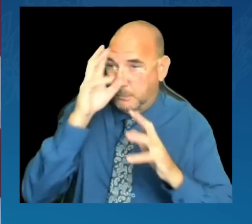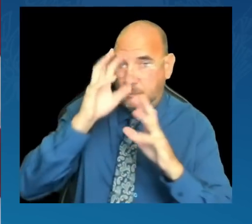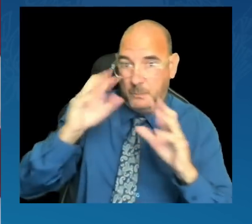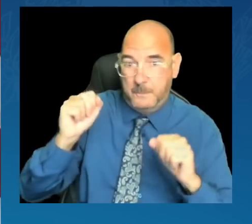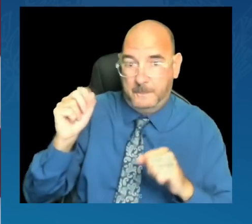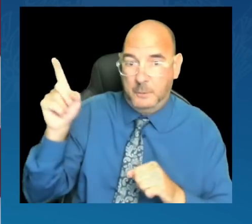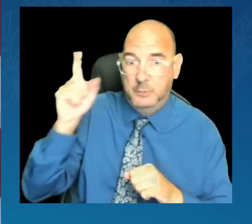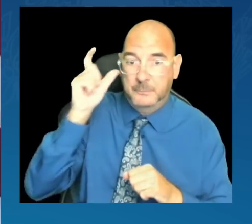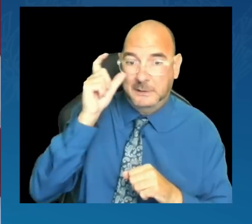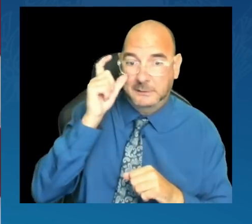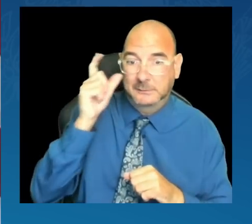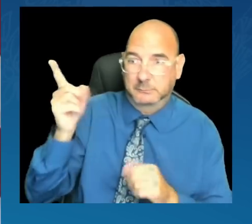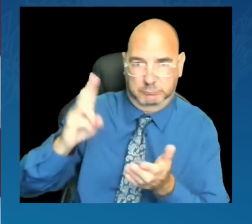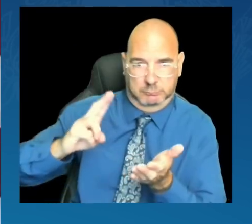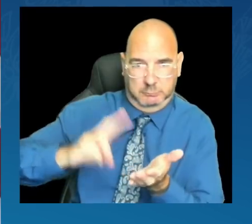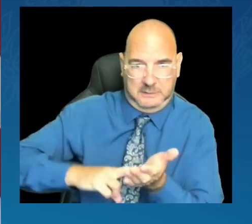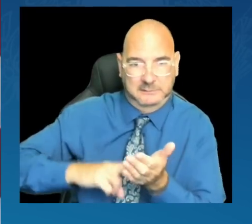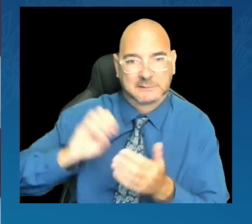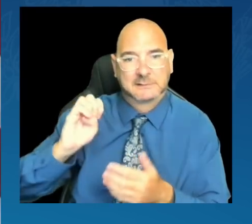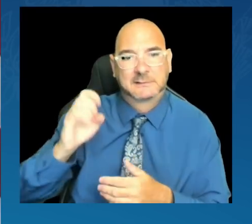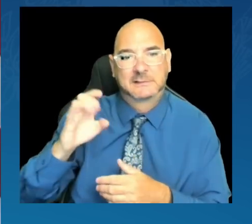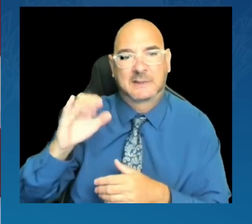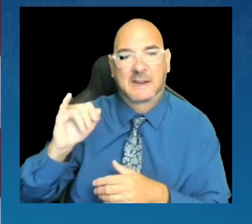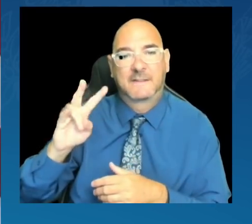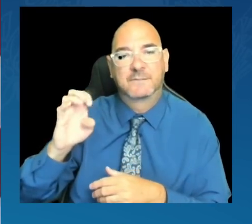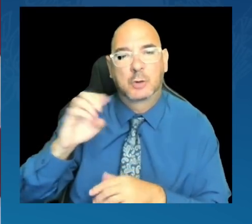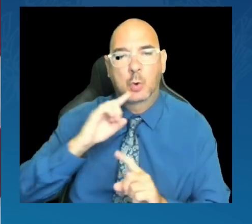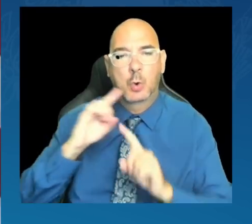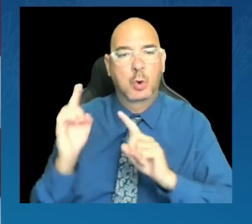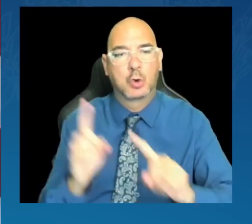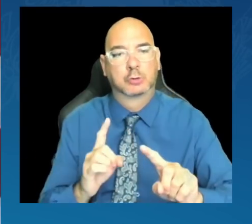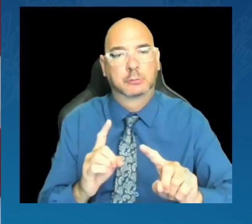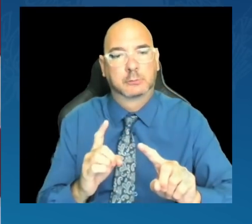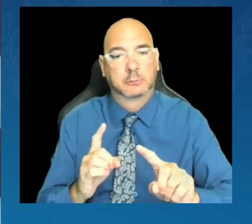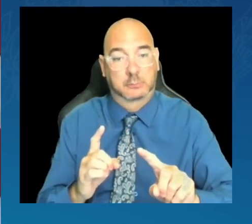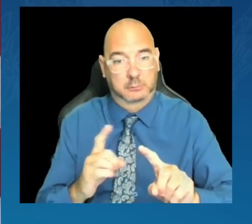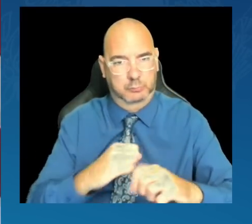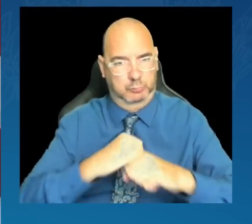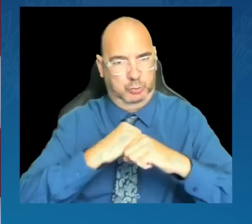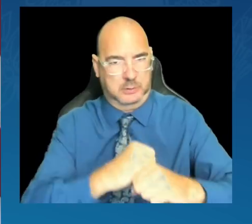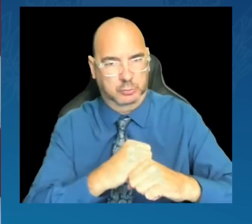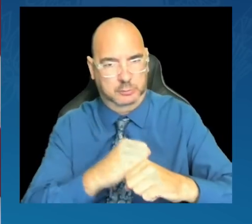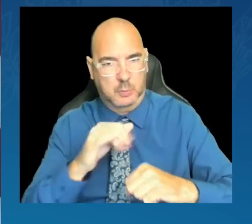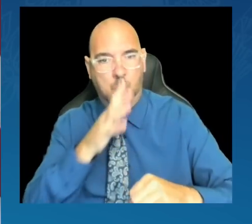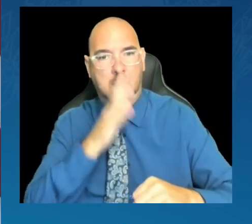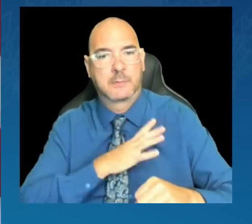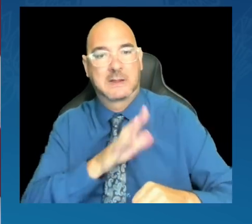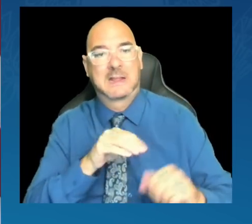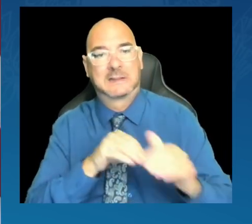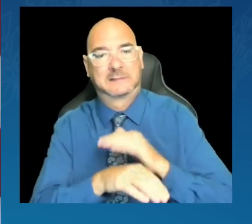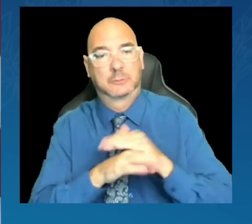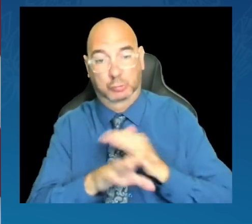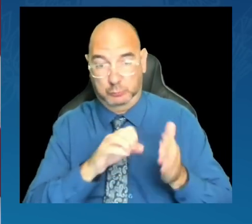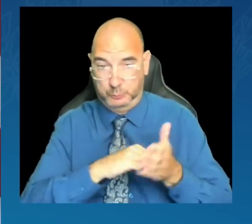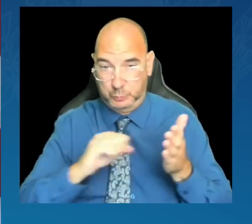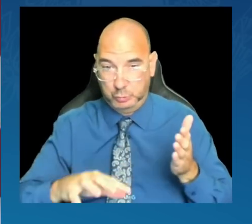to protect women's access to abortion medication and has taken action to protect the constitutional